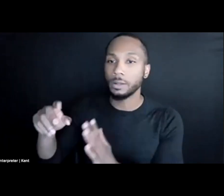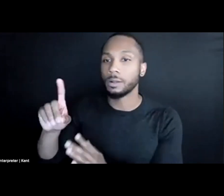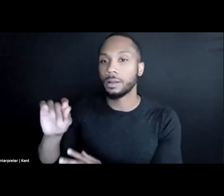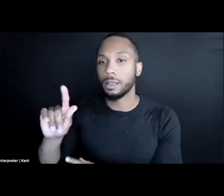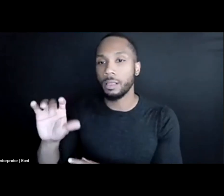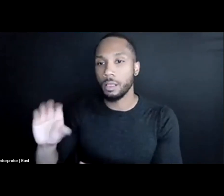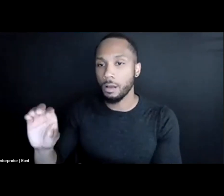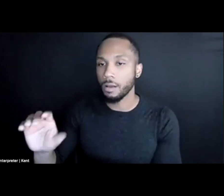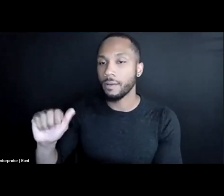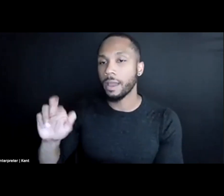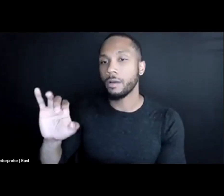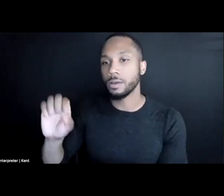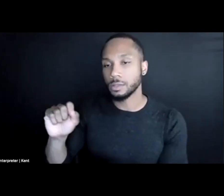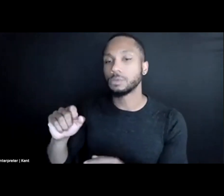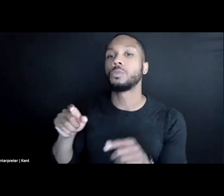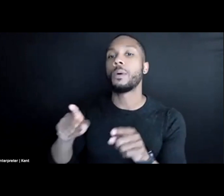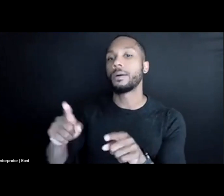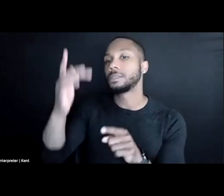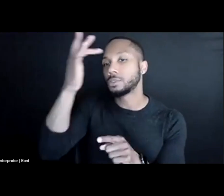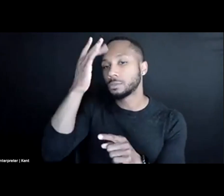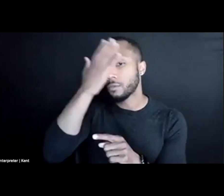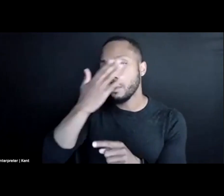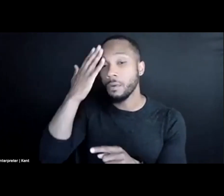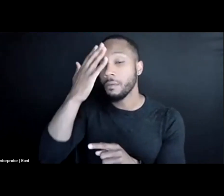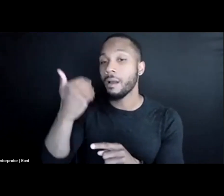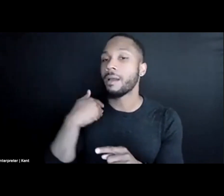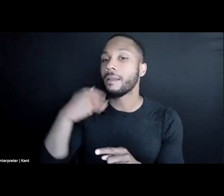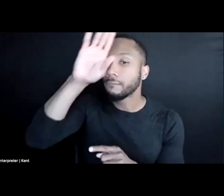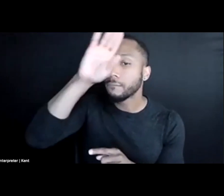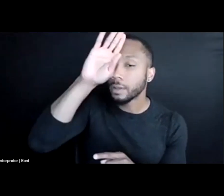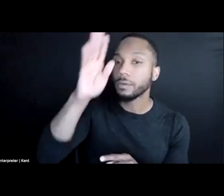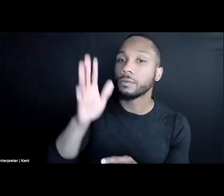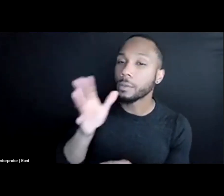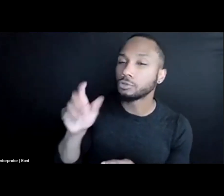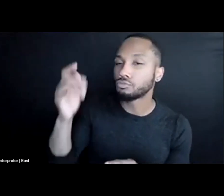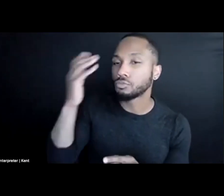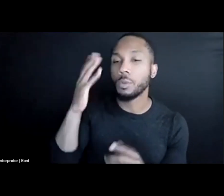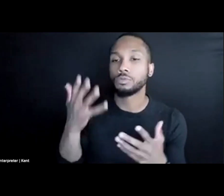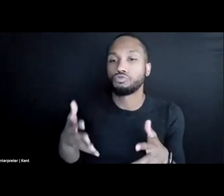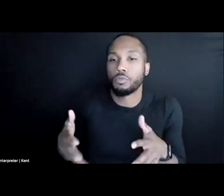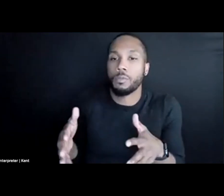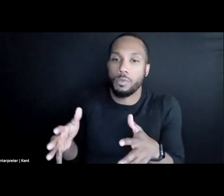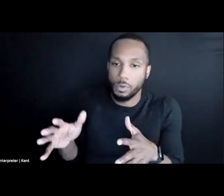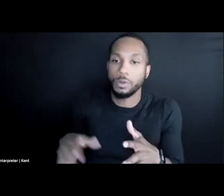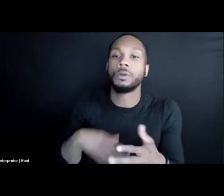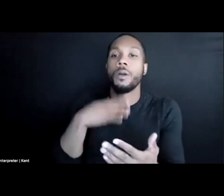I had a fever, Grandmother I should've known that I’d tremble like this, Arriving to the same soil as you